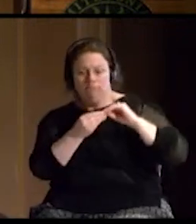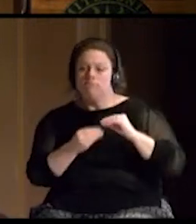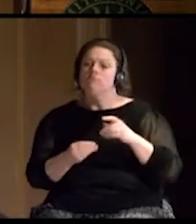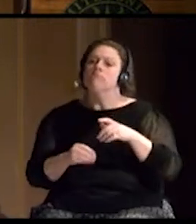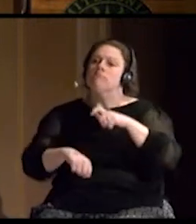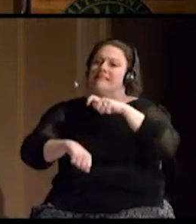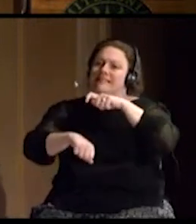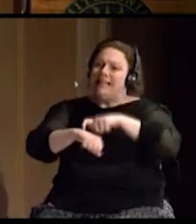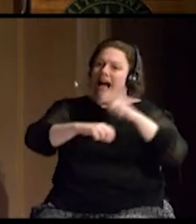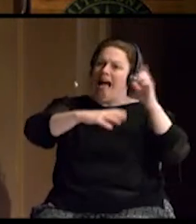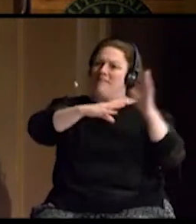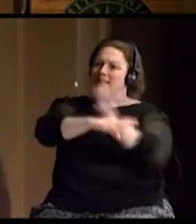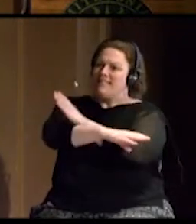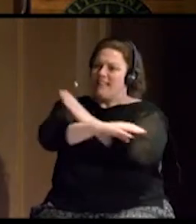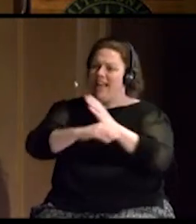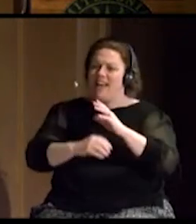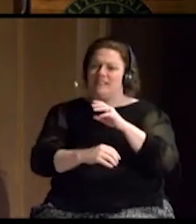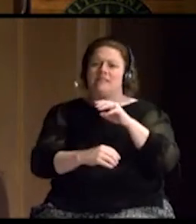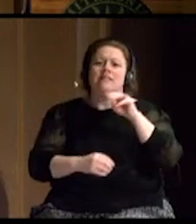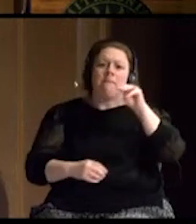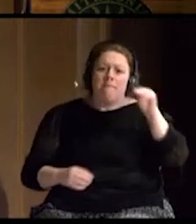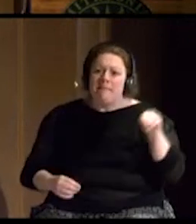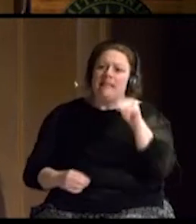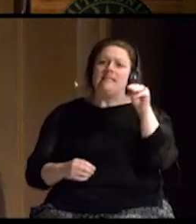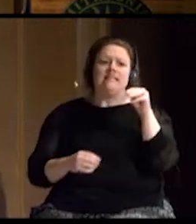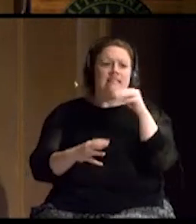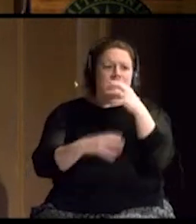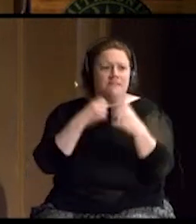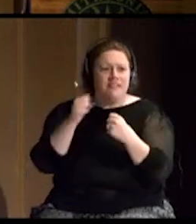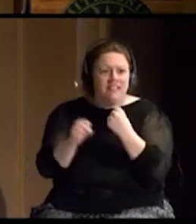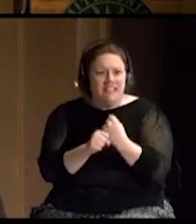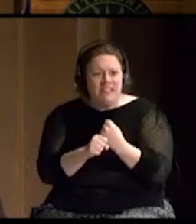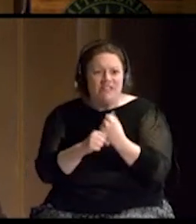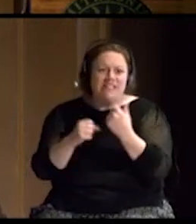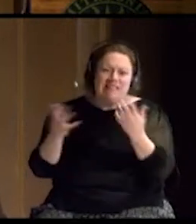are not particularly amenable to experimental manipulation